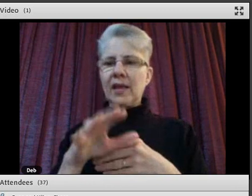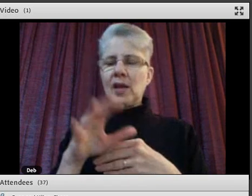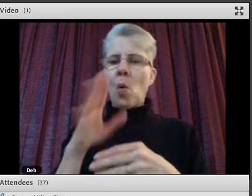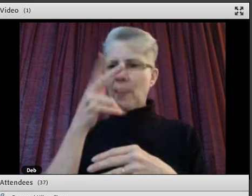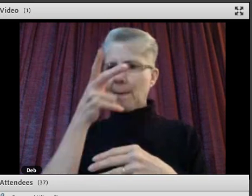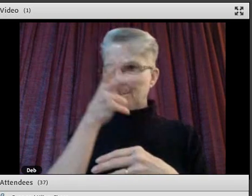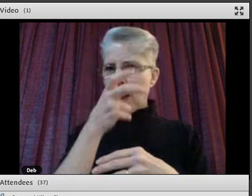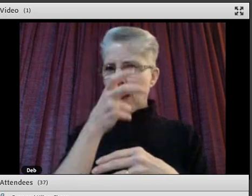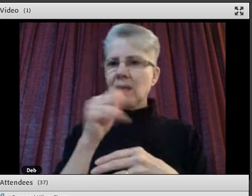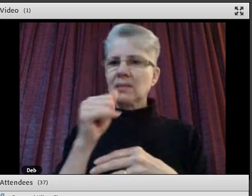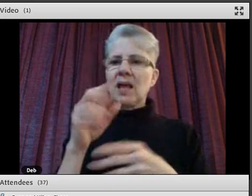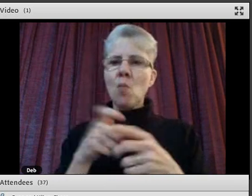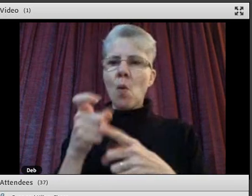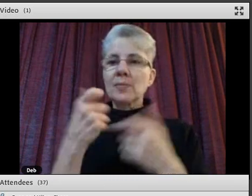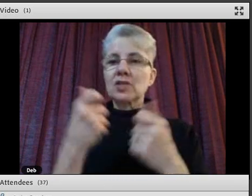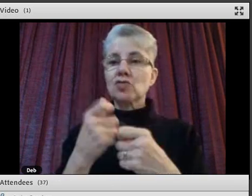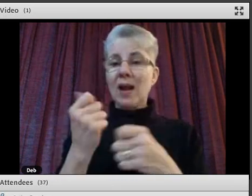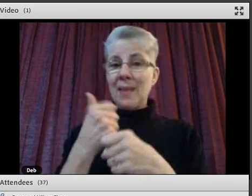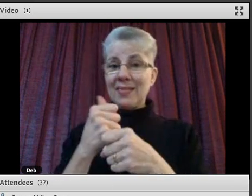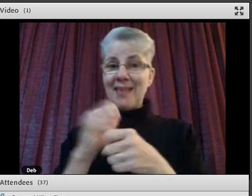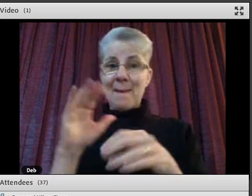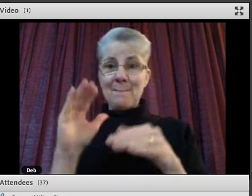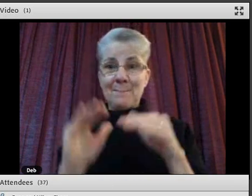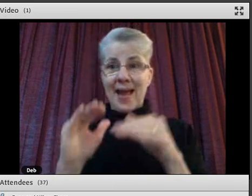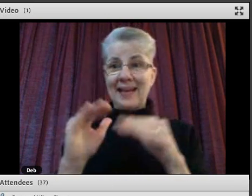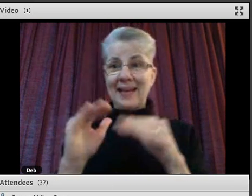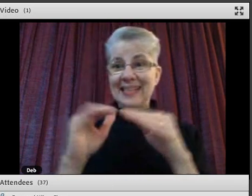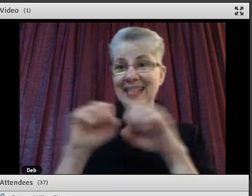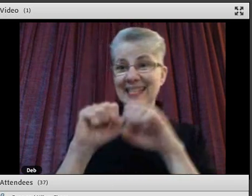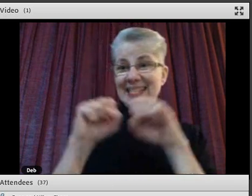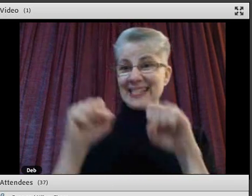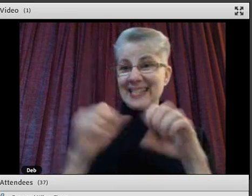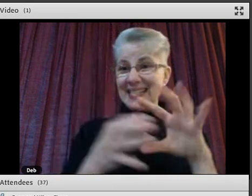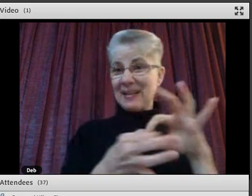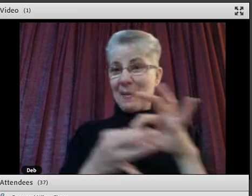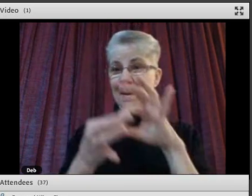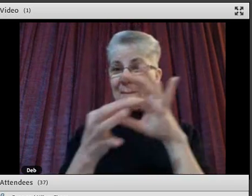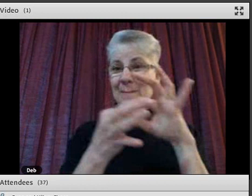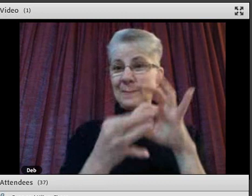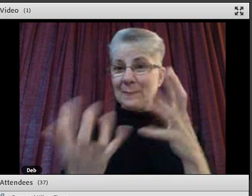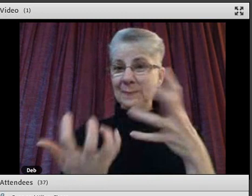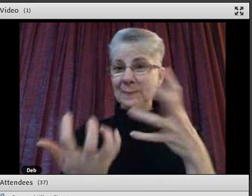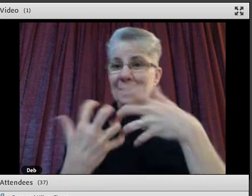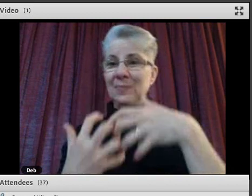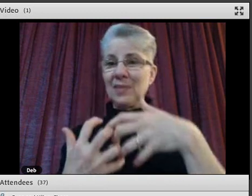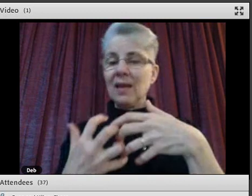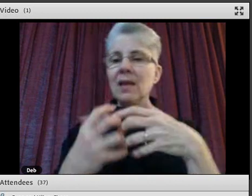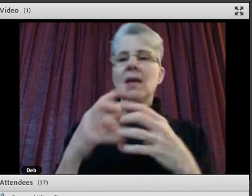and trying to create that balance in the system. It's a really neat project, and it requires almost no resources.